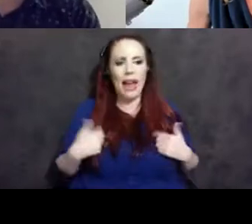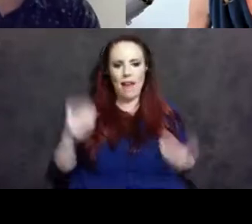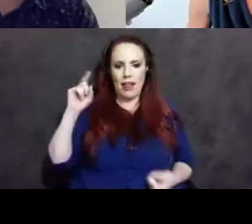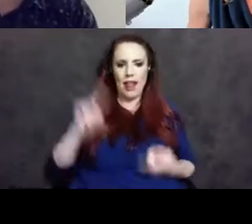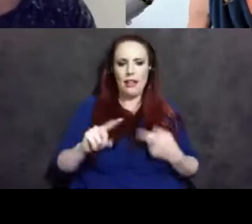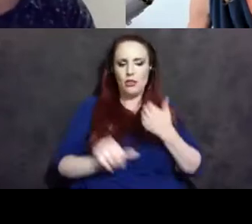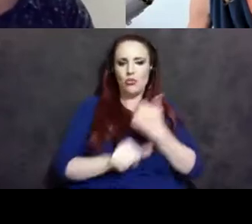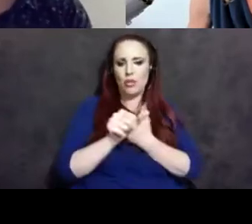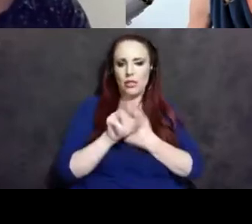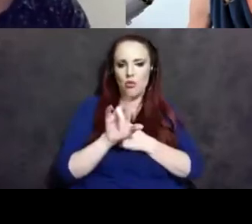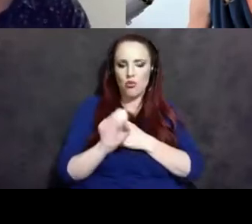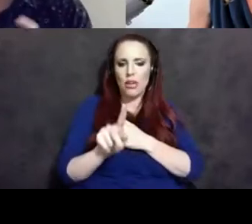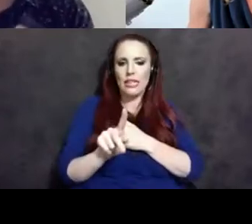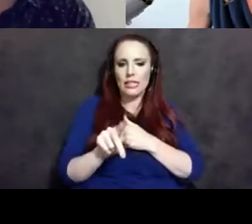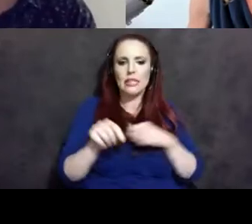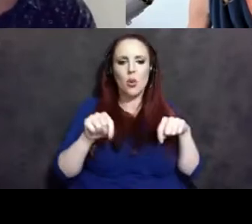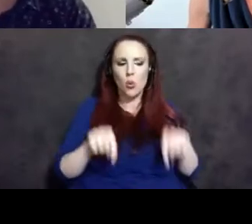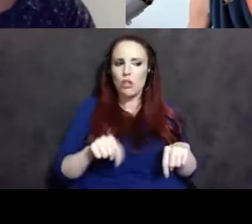Those designers should learn to say no.